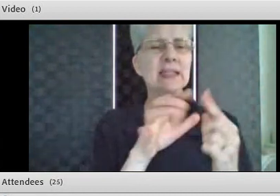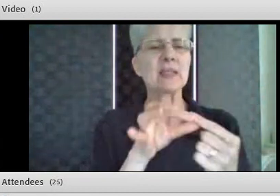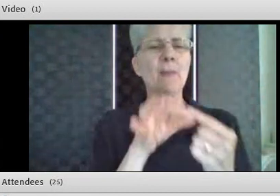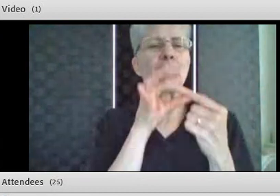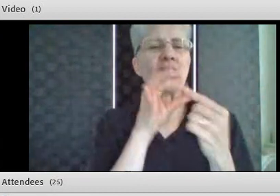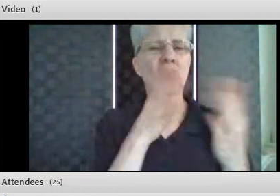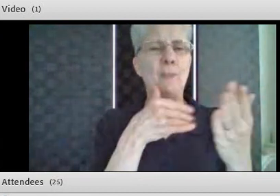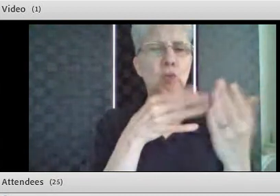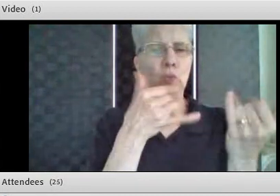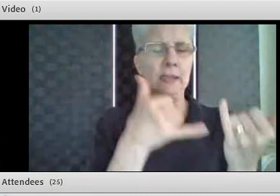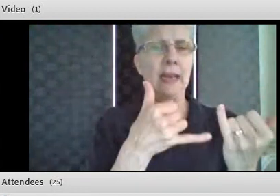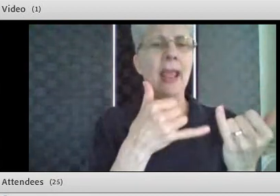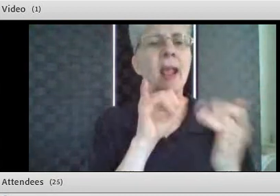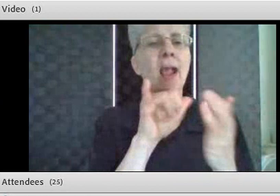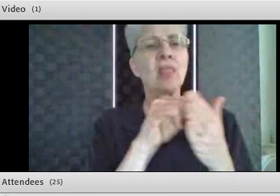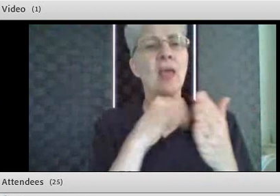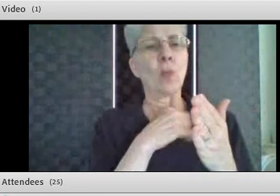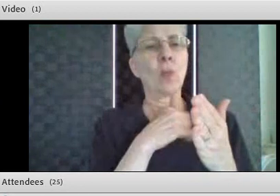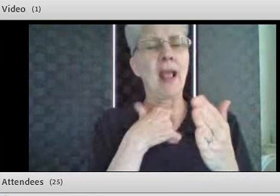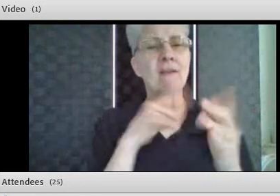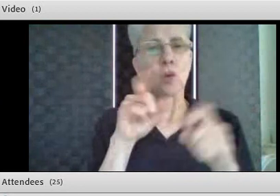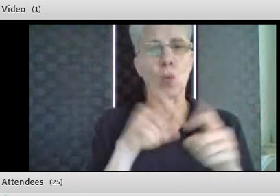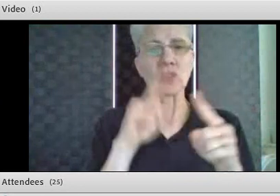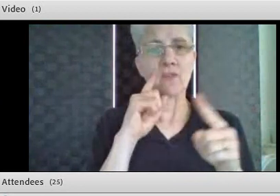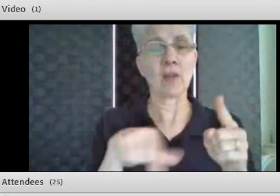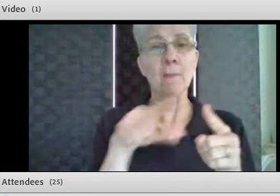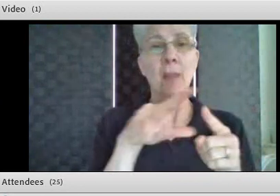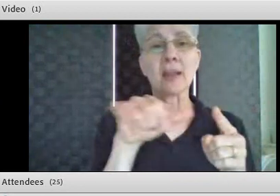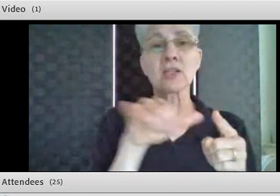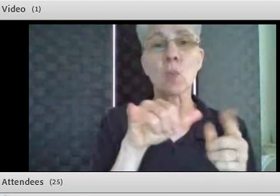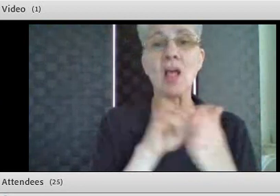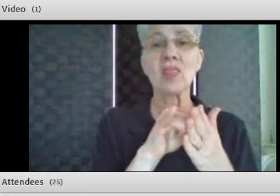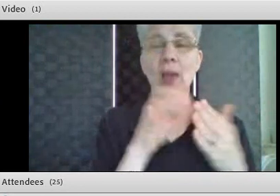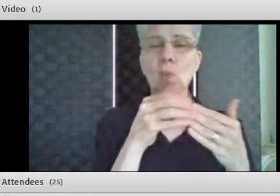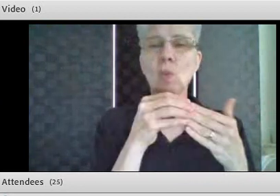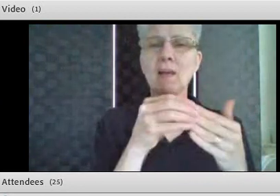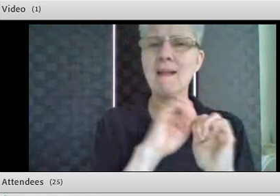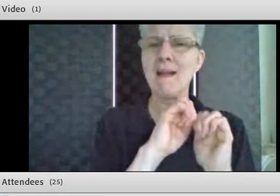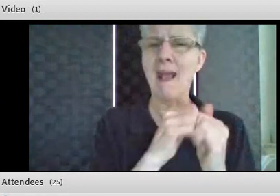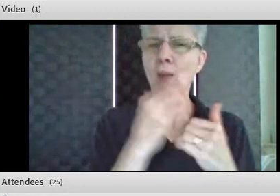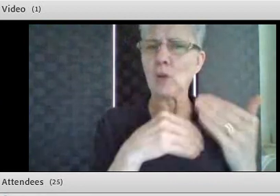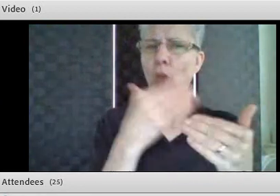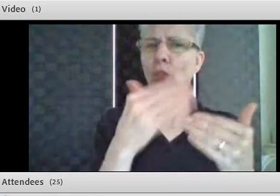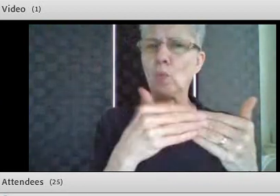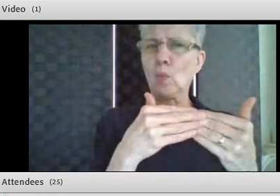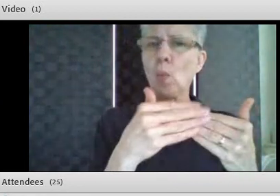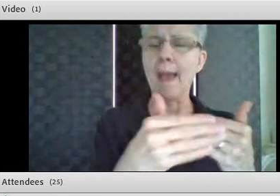So here's kind of the most important thing we want you all to take away from S.T.E.A.M. in general